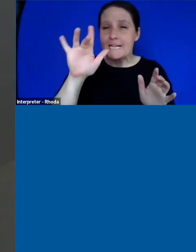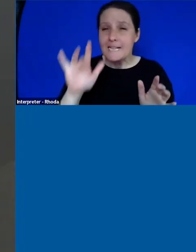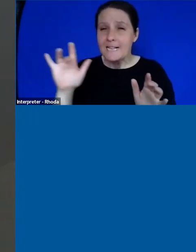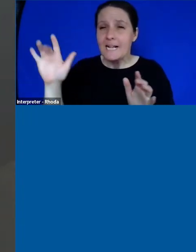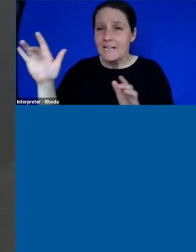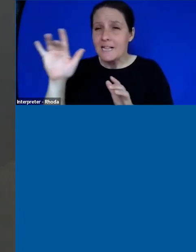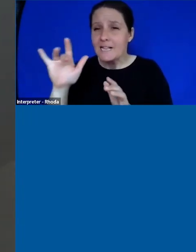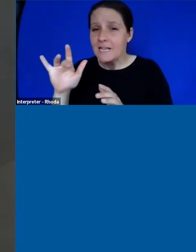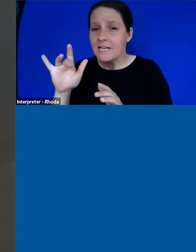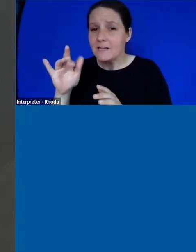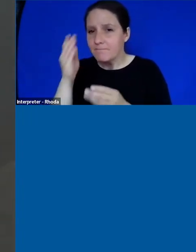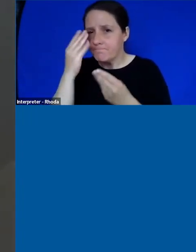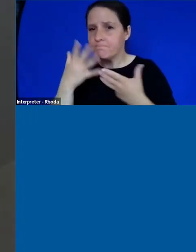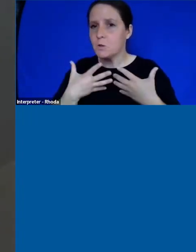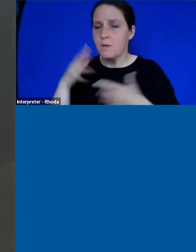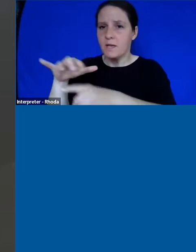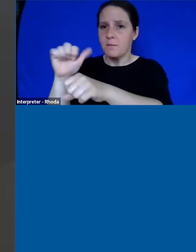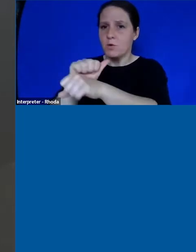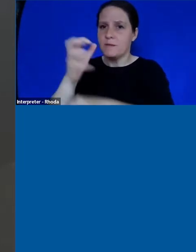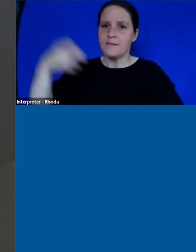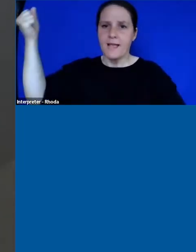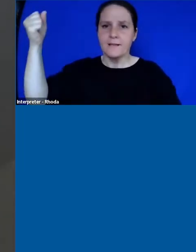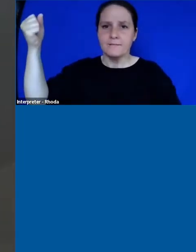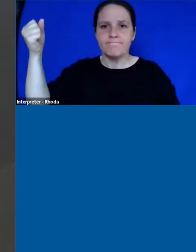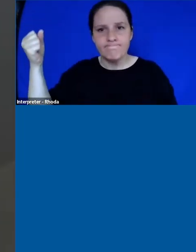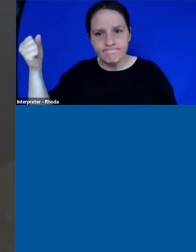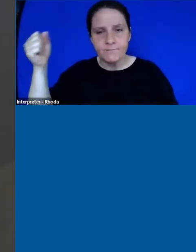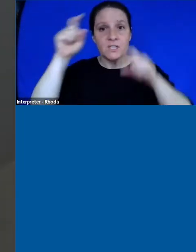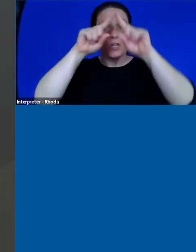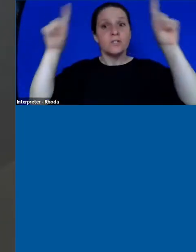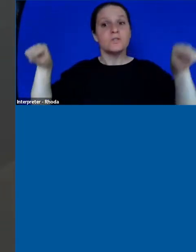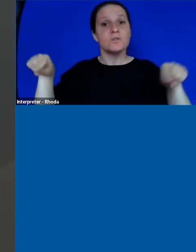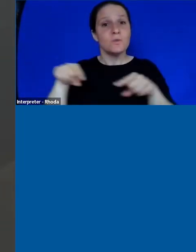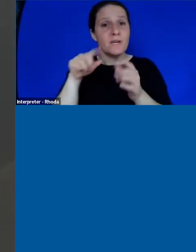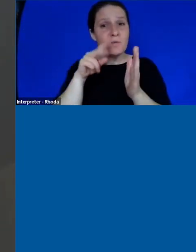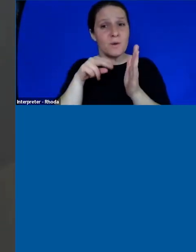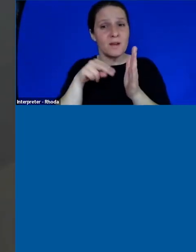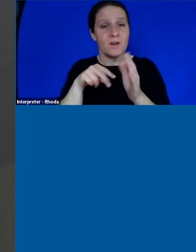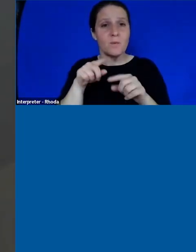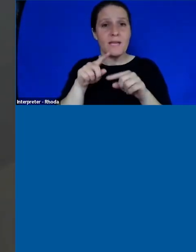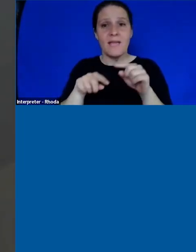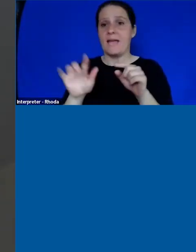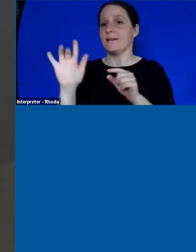was taken because as a screen reader user, we can't click on the time and then click submit.